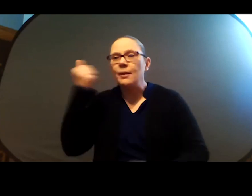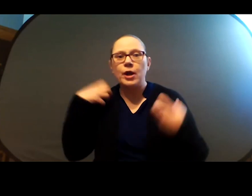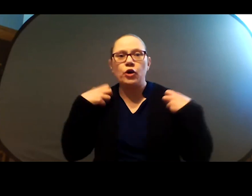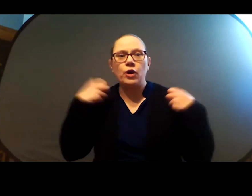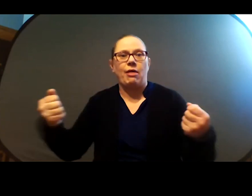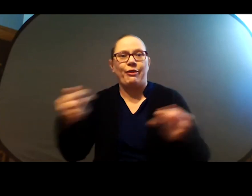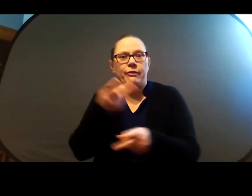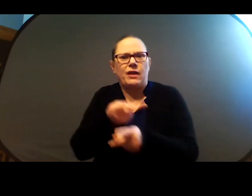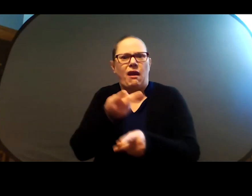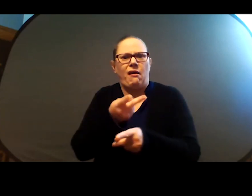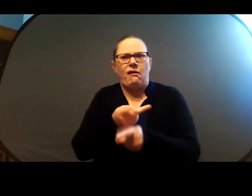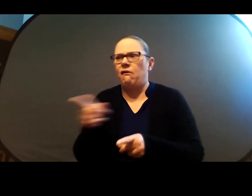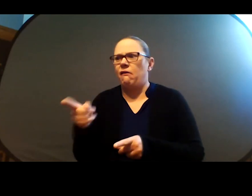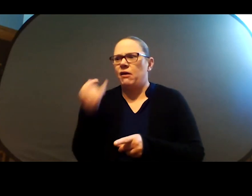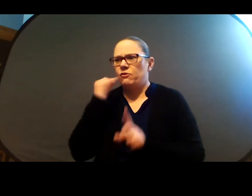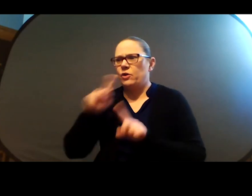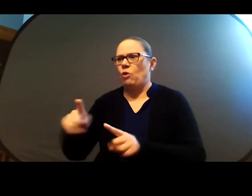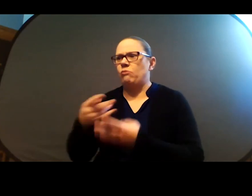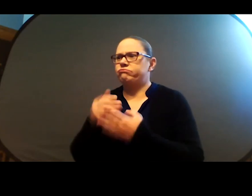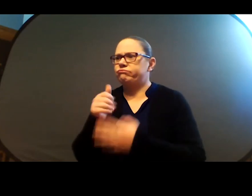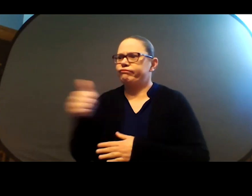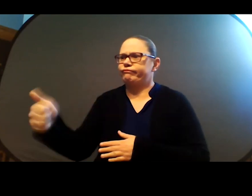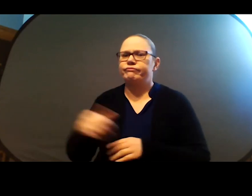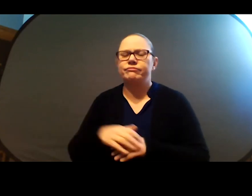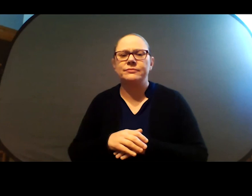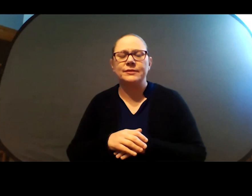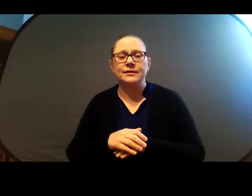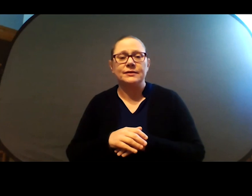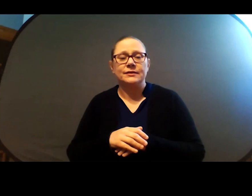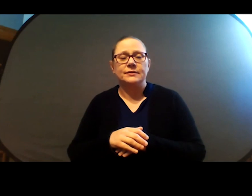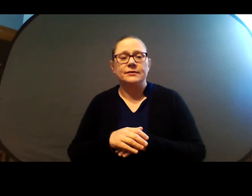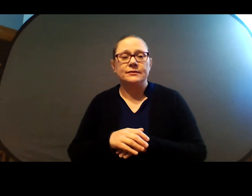those comparatives between Medicare Medicaid veterans, prisons and IHS funding levels?